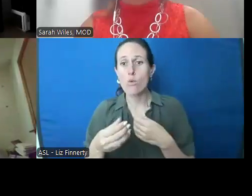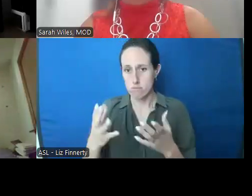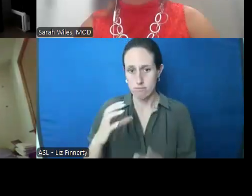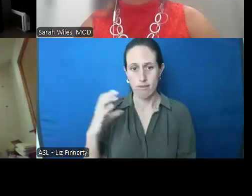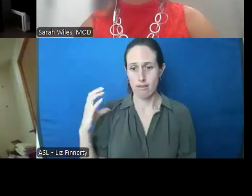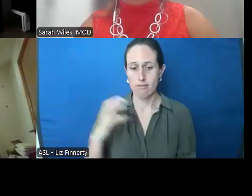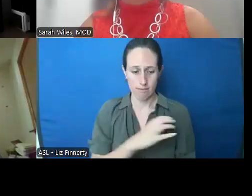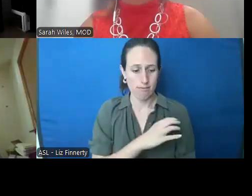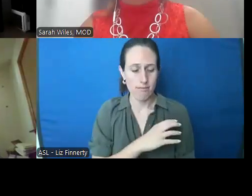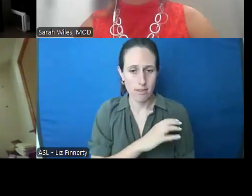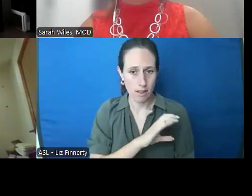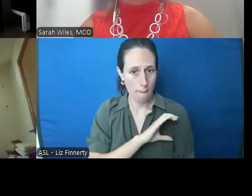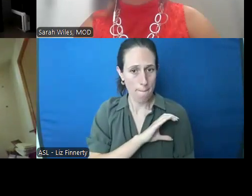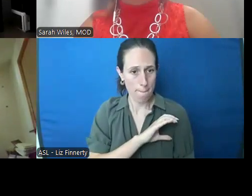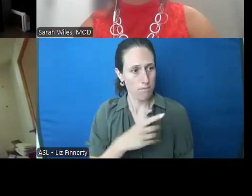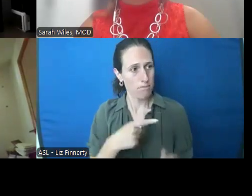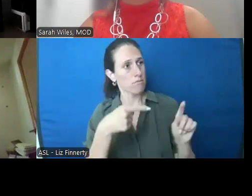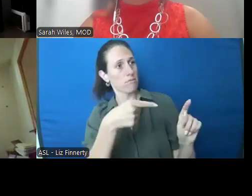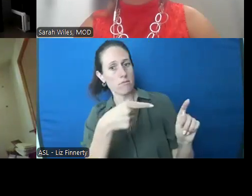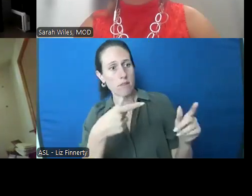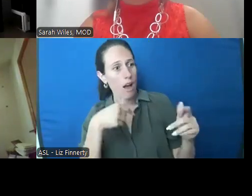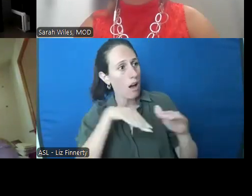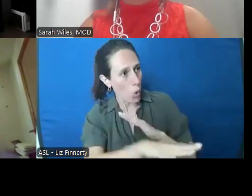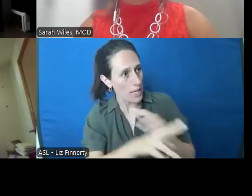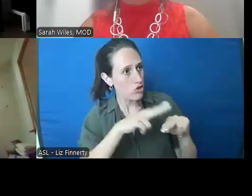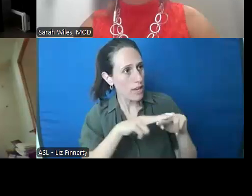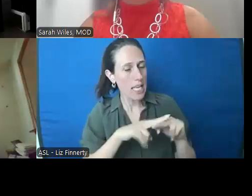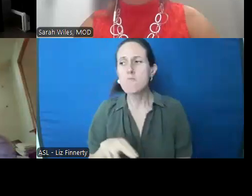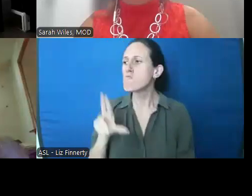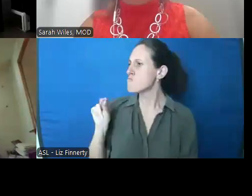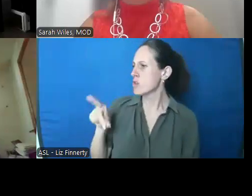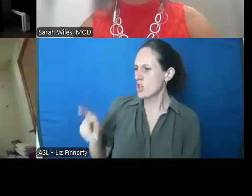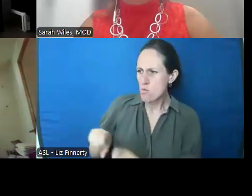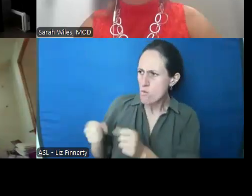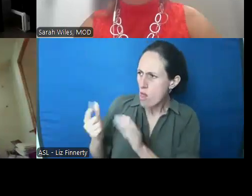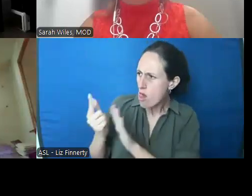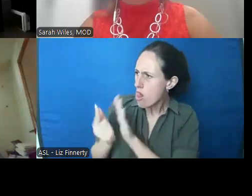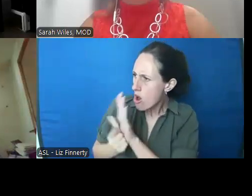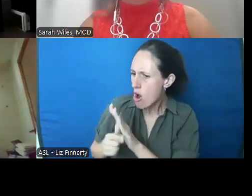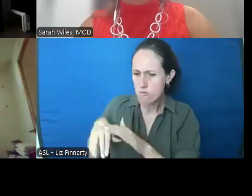that I was breaking the law because it was not in proper format. So while trying to